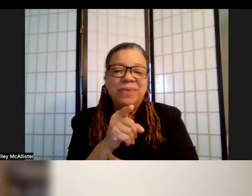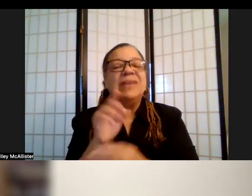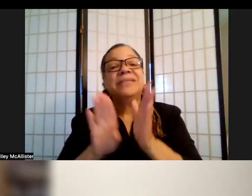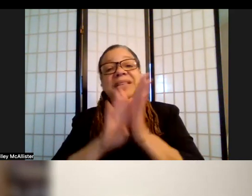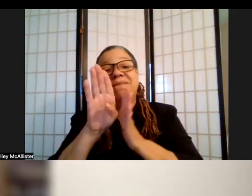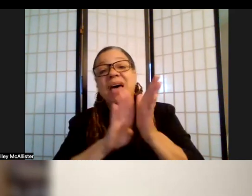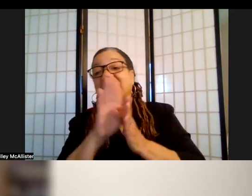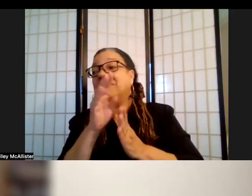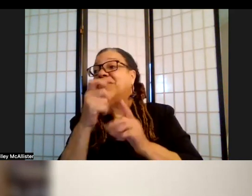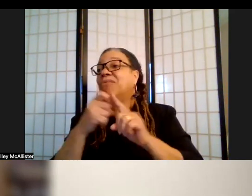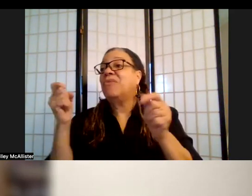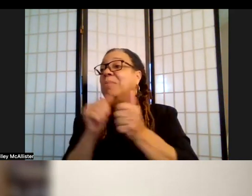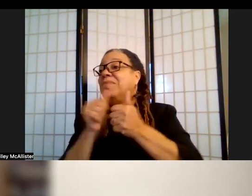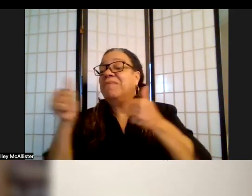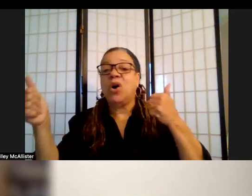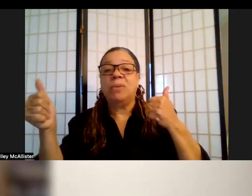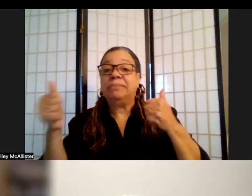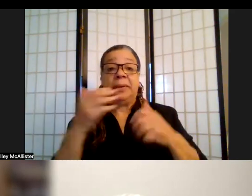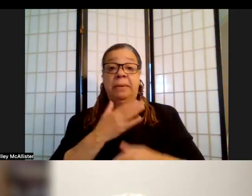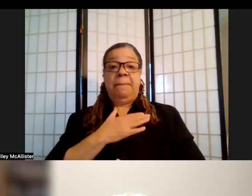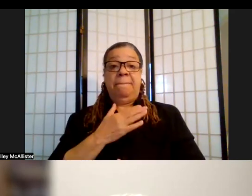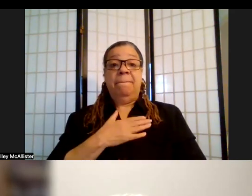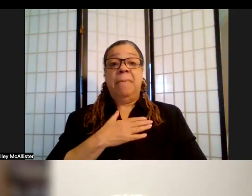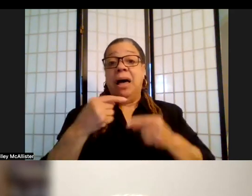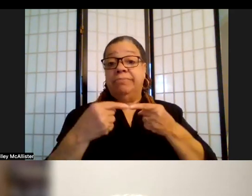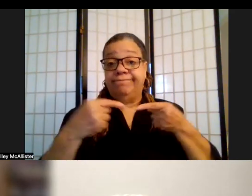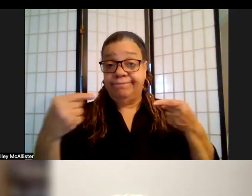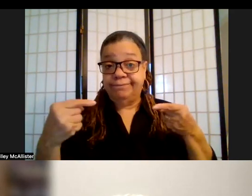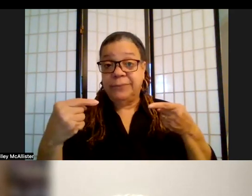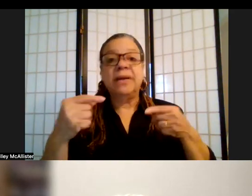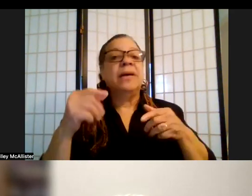One of my key arguments is, is that scientists and engineers